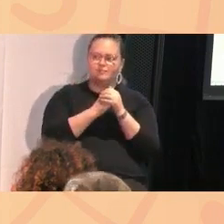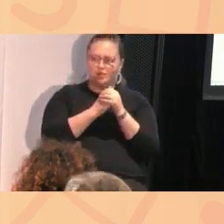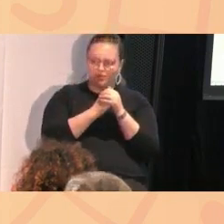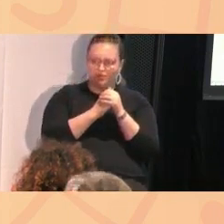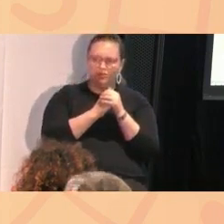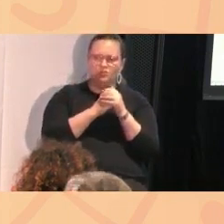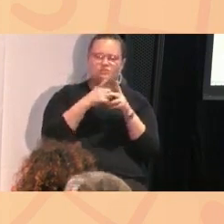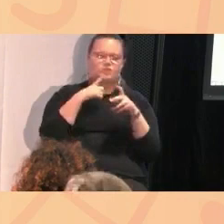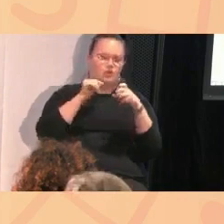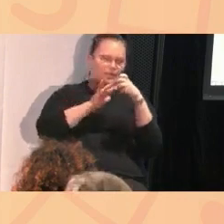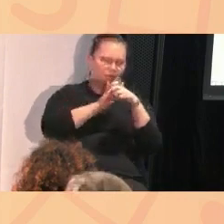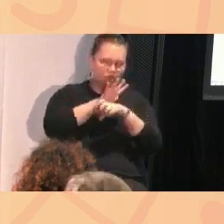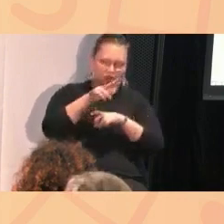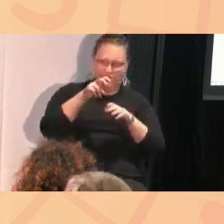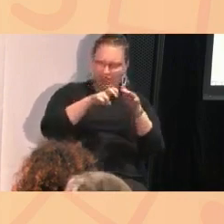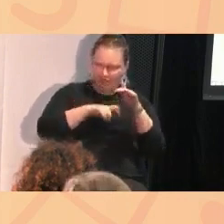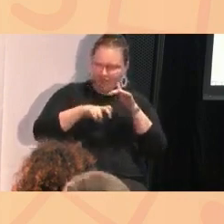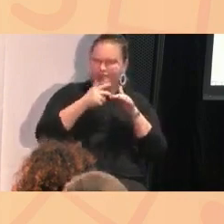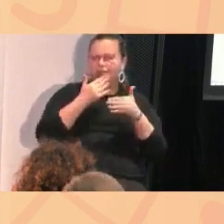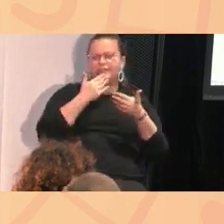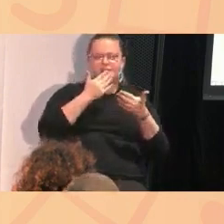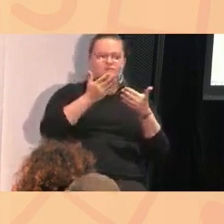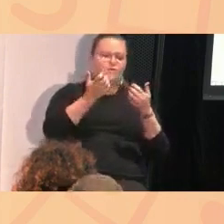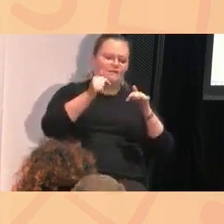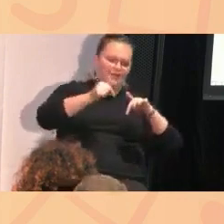Firstly, thanks to the Kaurna people, my respect and for hosting me